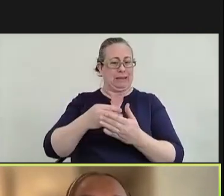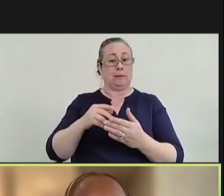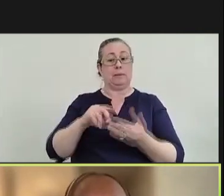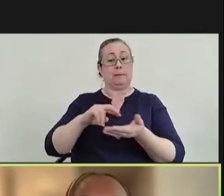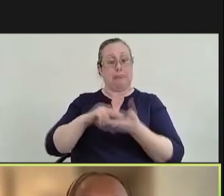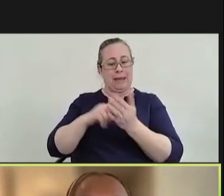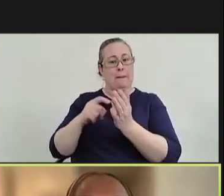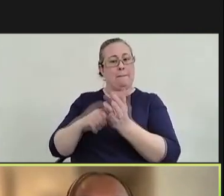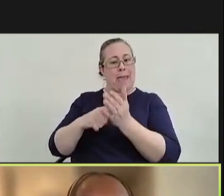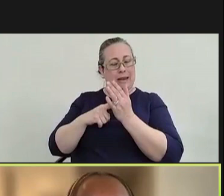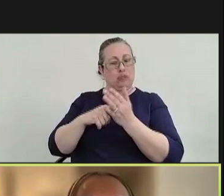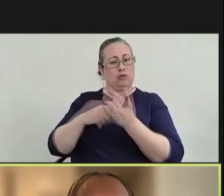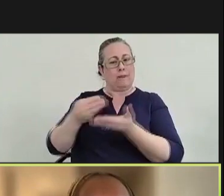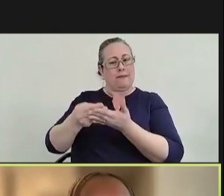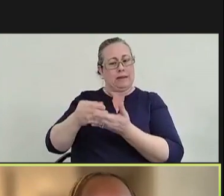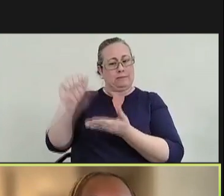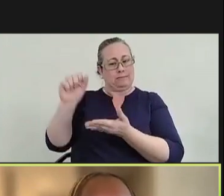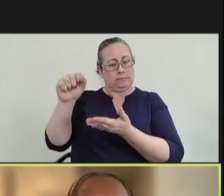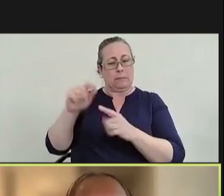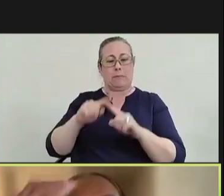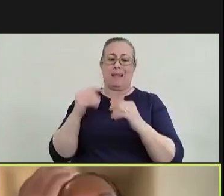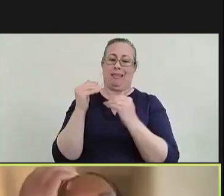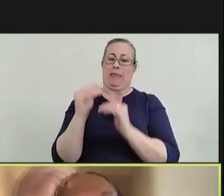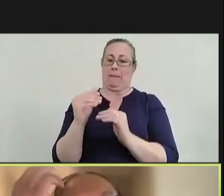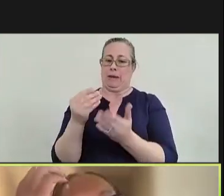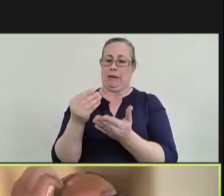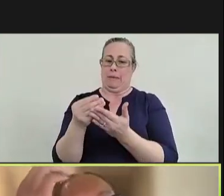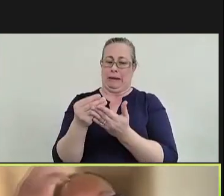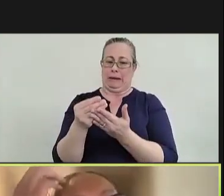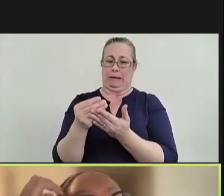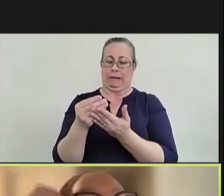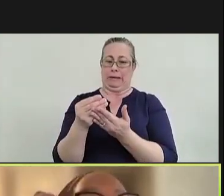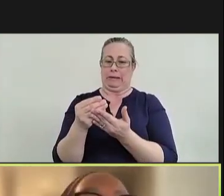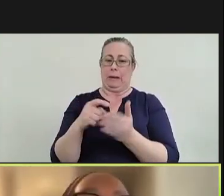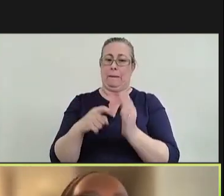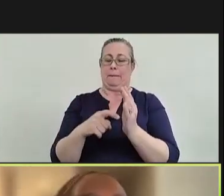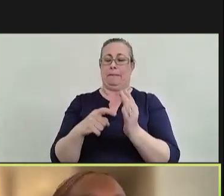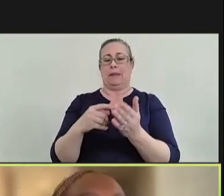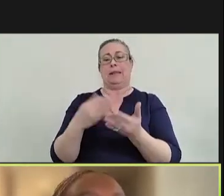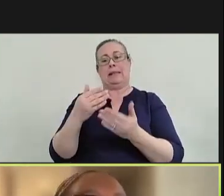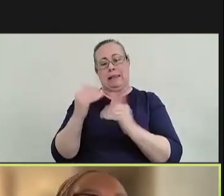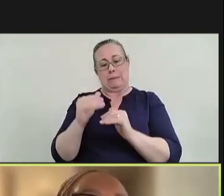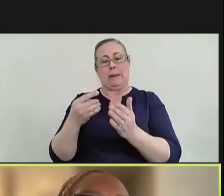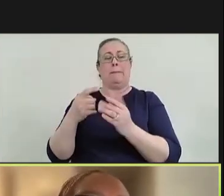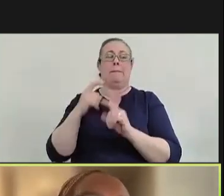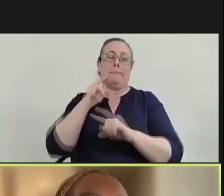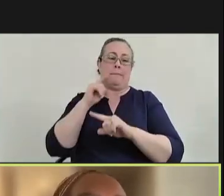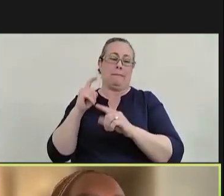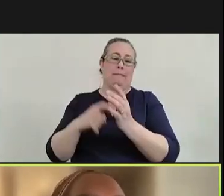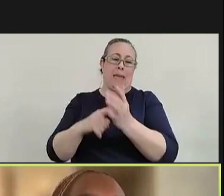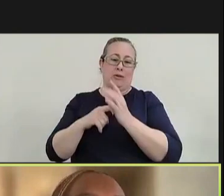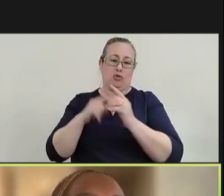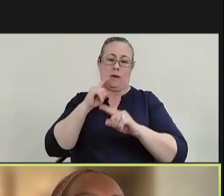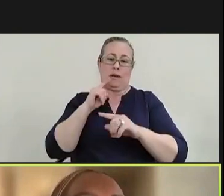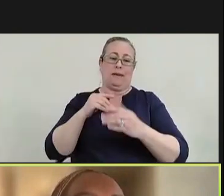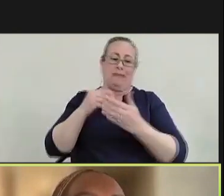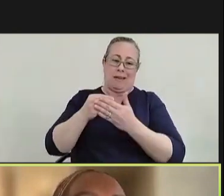it's still a limited amount of mandatory funding. So I think what I have seen the